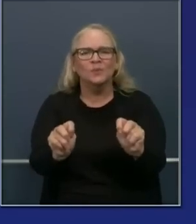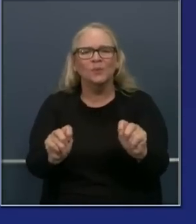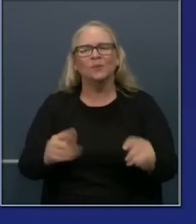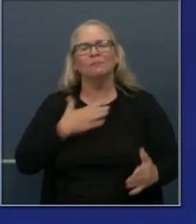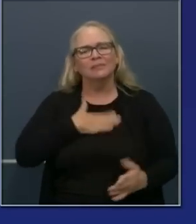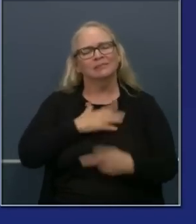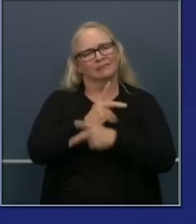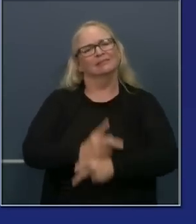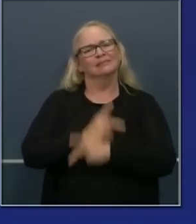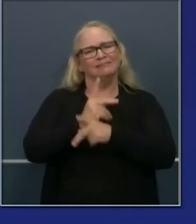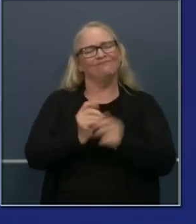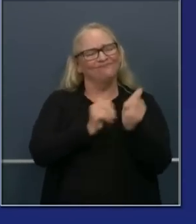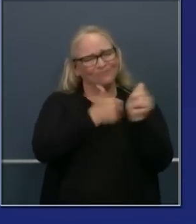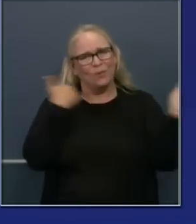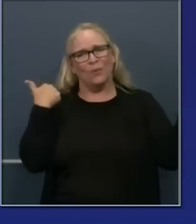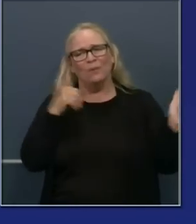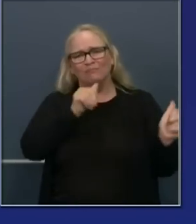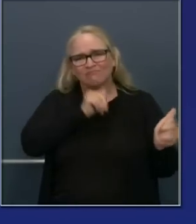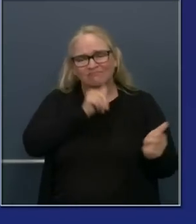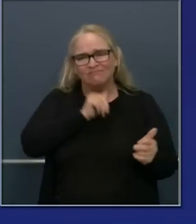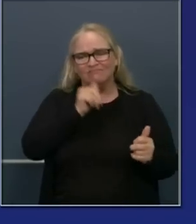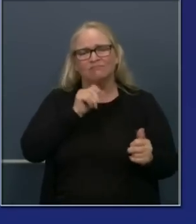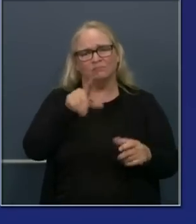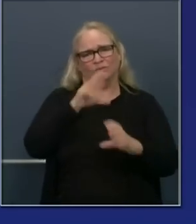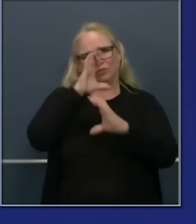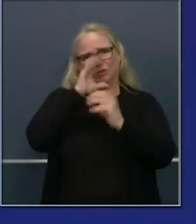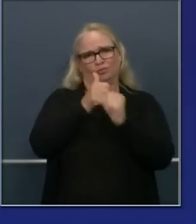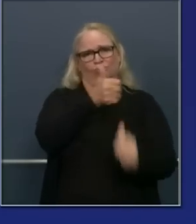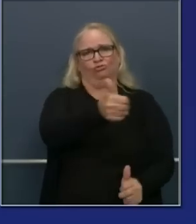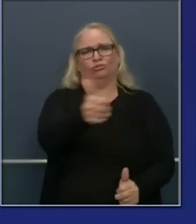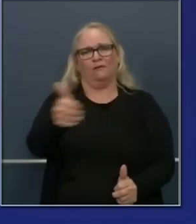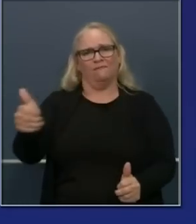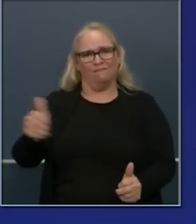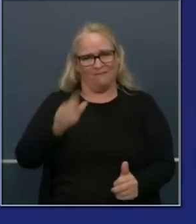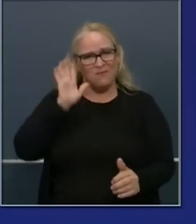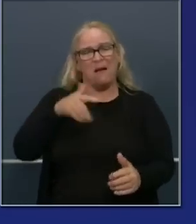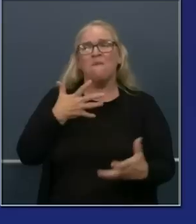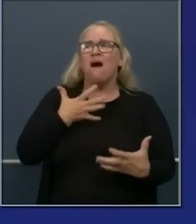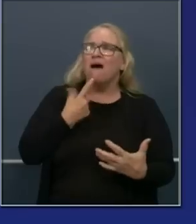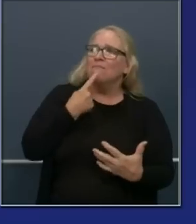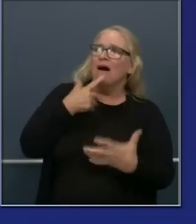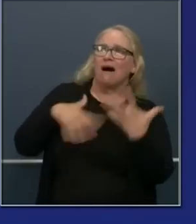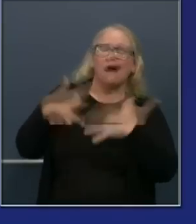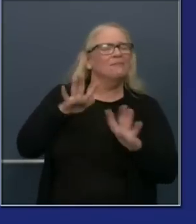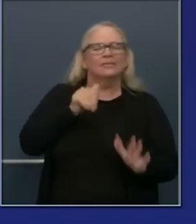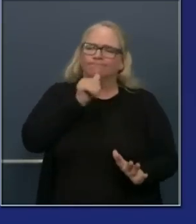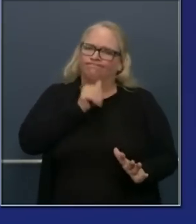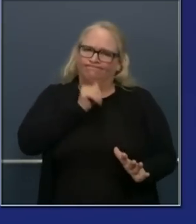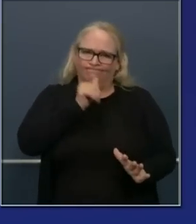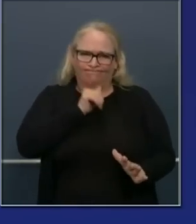LARGE CROWDS OF ALL TYPES OF ENCOURAGING YOU TO CONTINUE TO TAKE SERIOUSLY TAKE VIGILANT